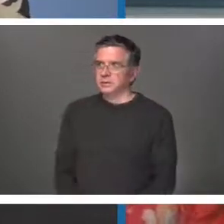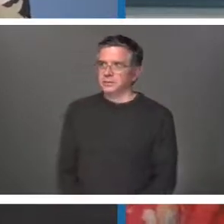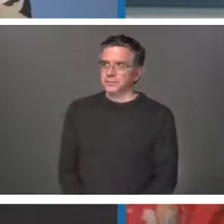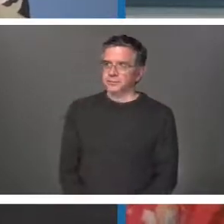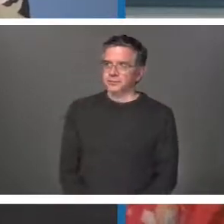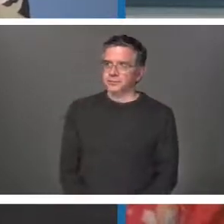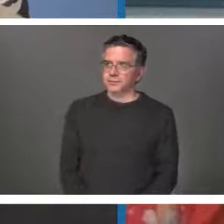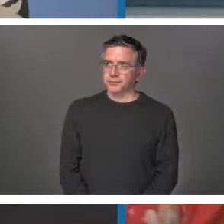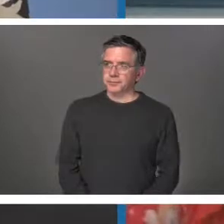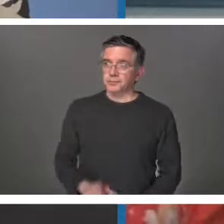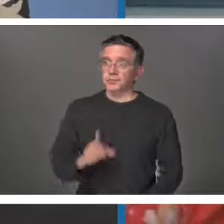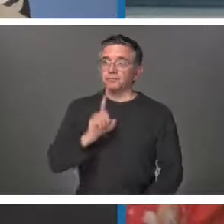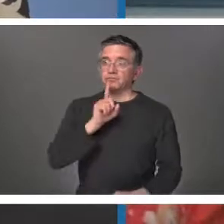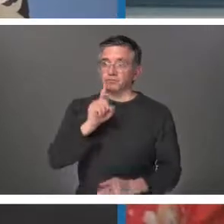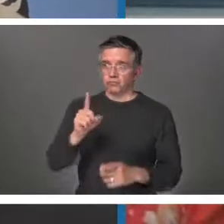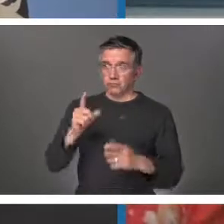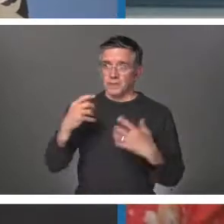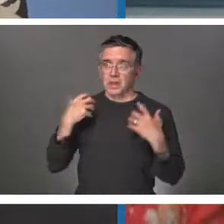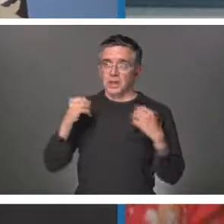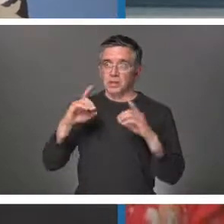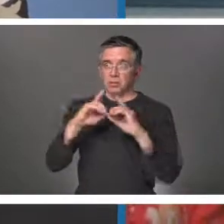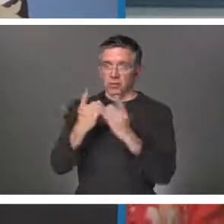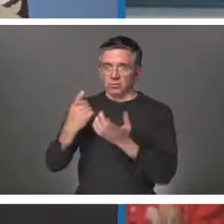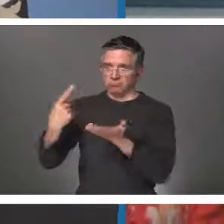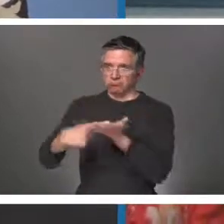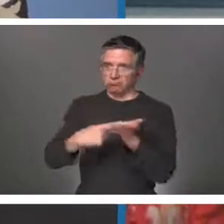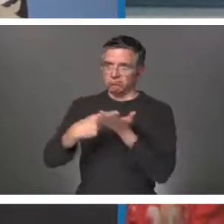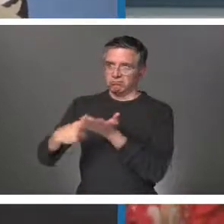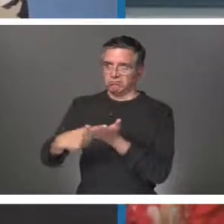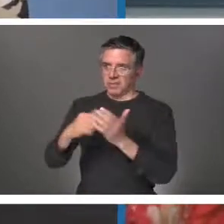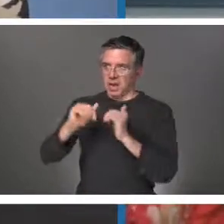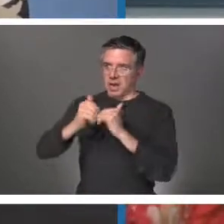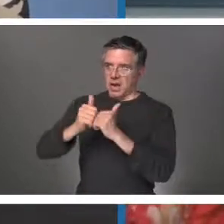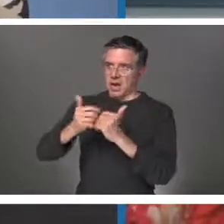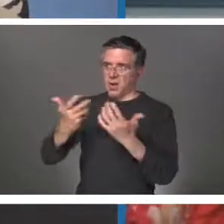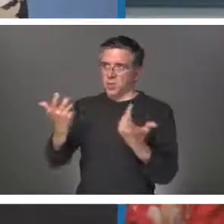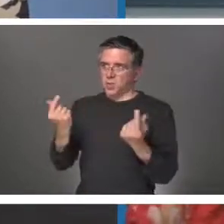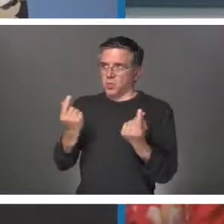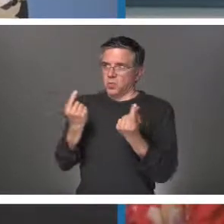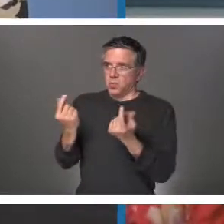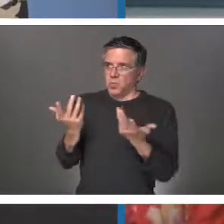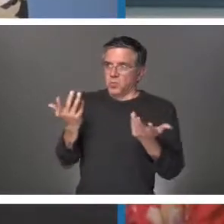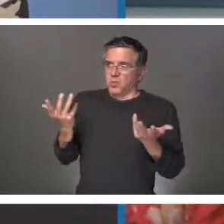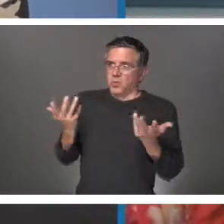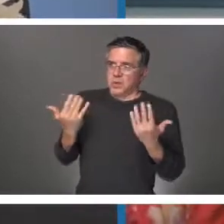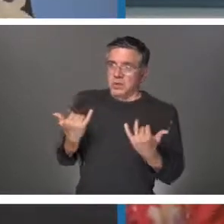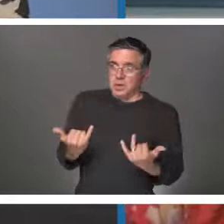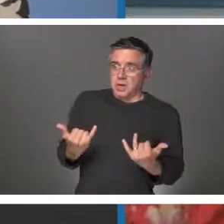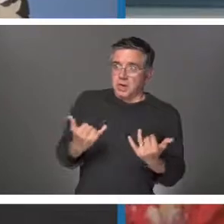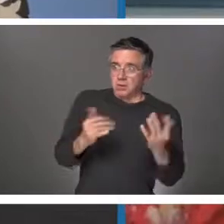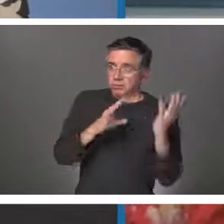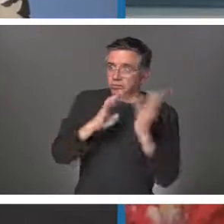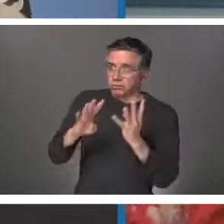to move from a mass vaccination campaign to something much more targeted, labor intensive,